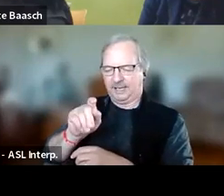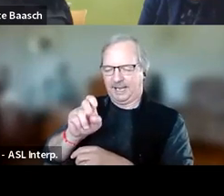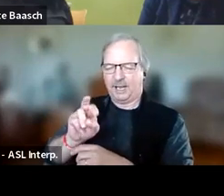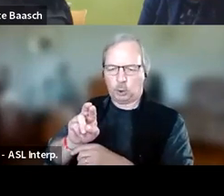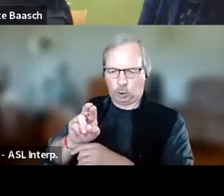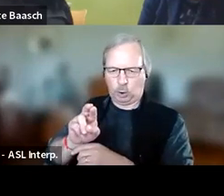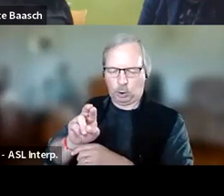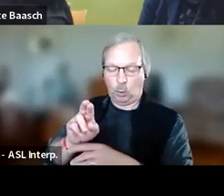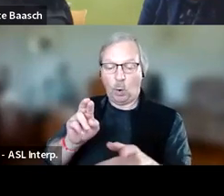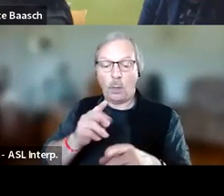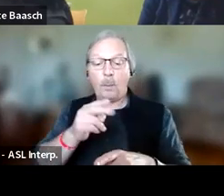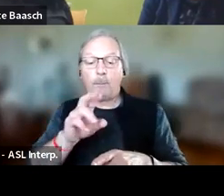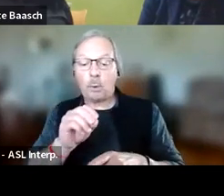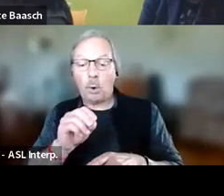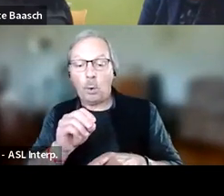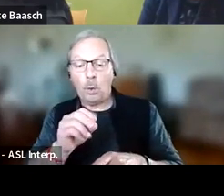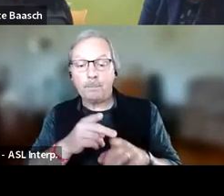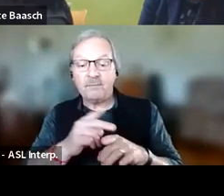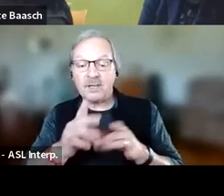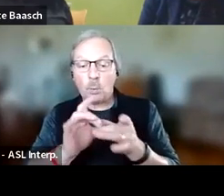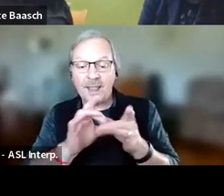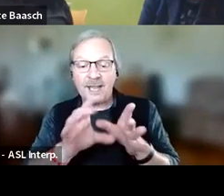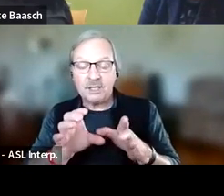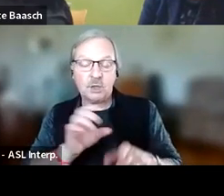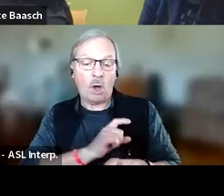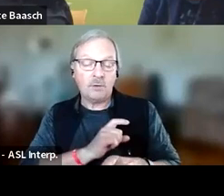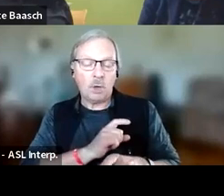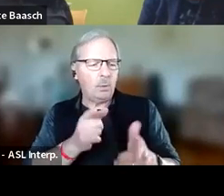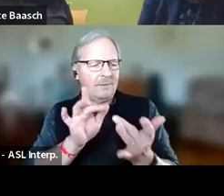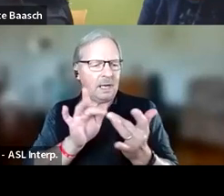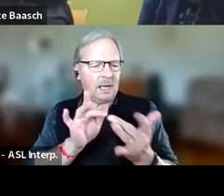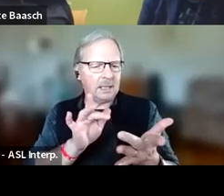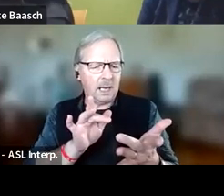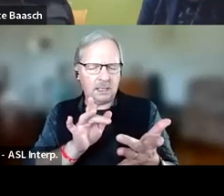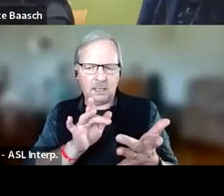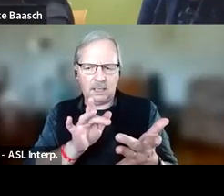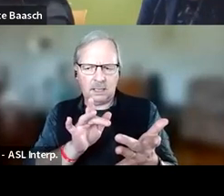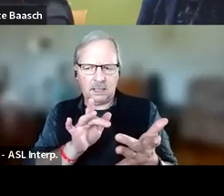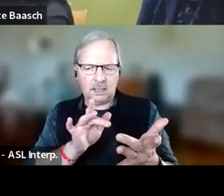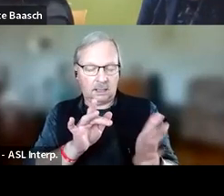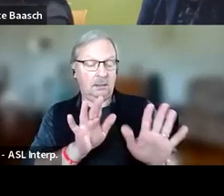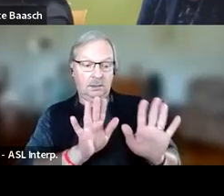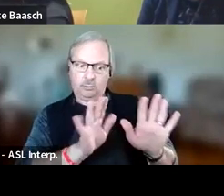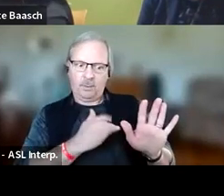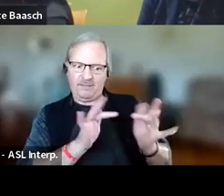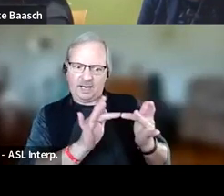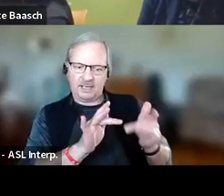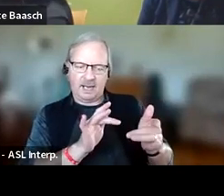the professional relations officer, what is the best practice if we have a contact who is, and that's great that you have a contact who is non-responsive.